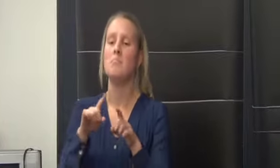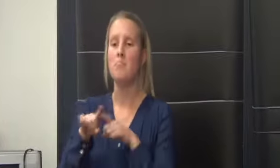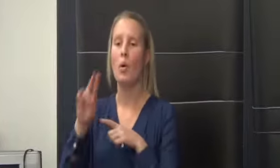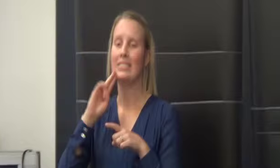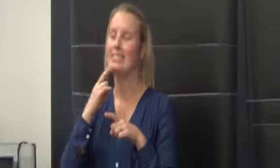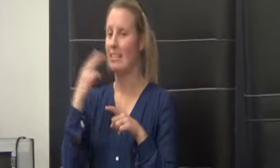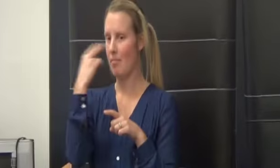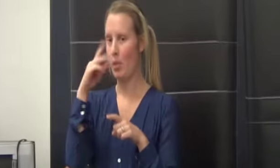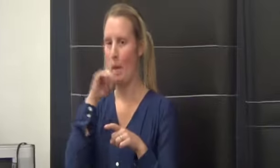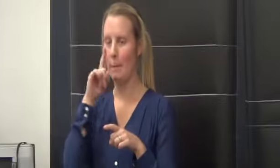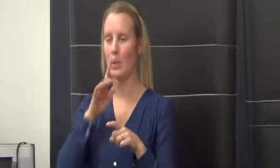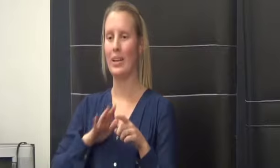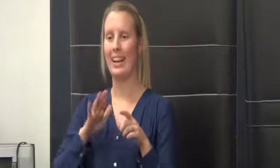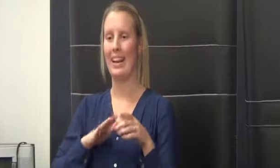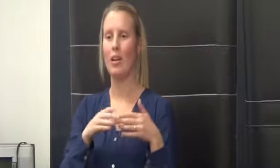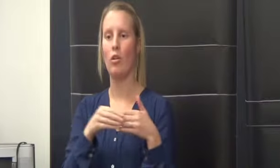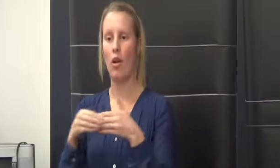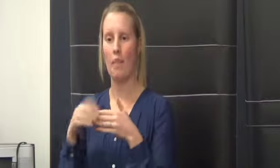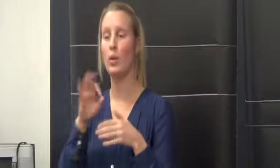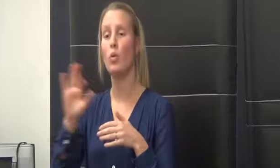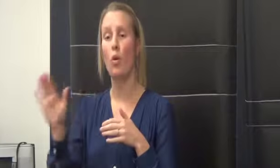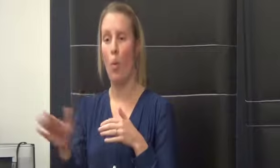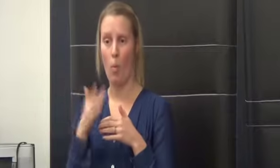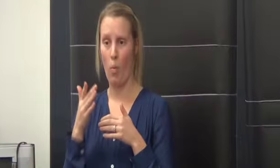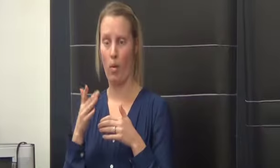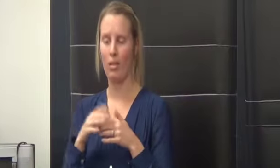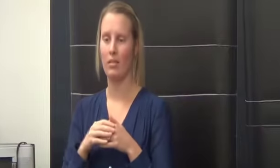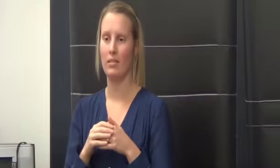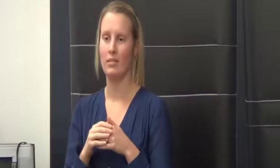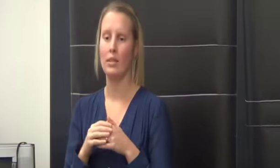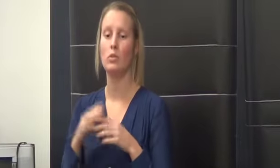But, if you need guiding it's good to say how you like it.